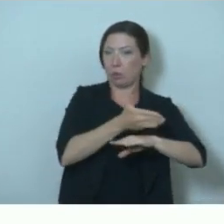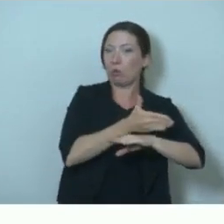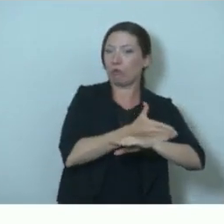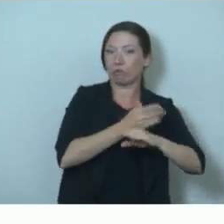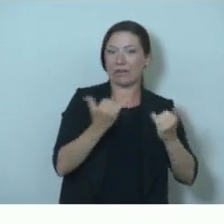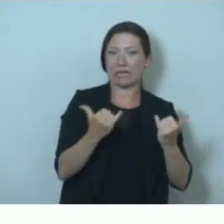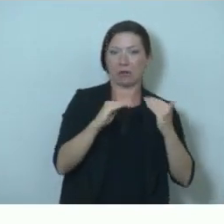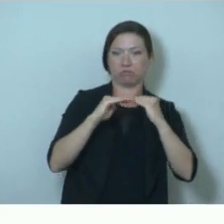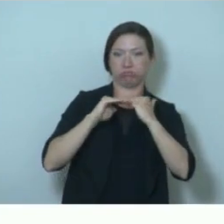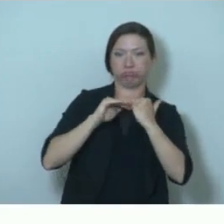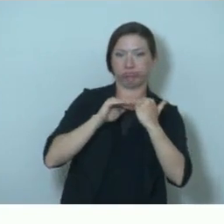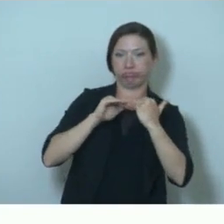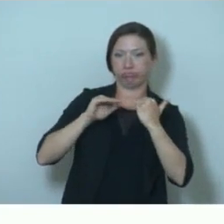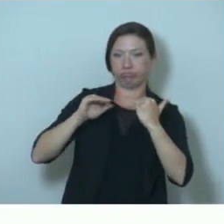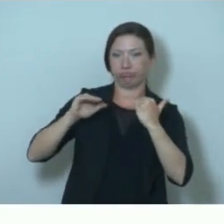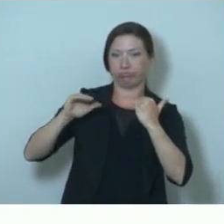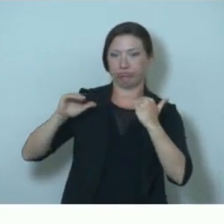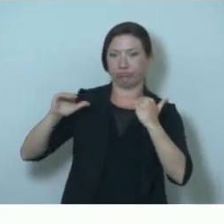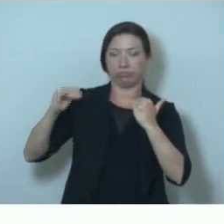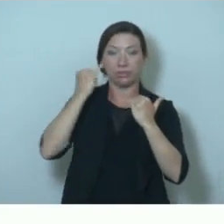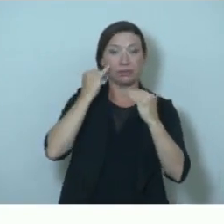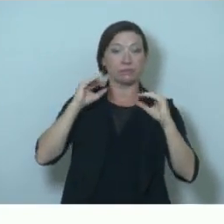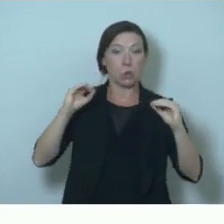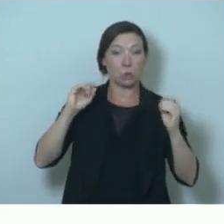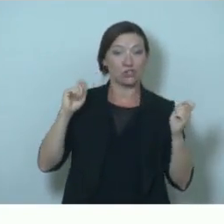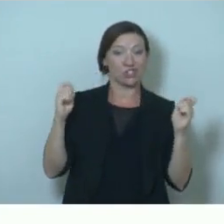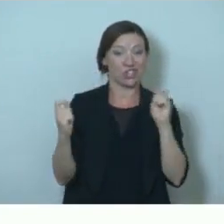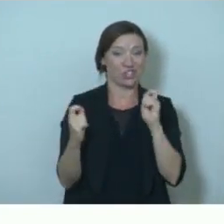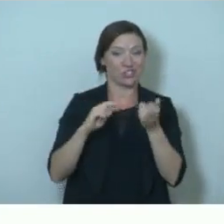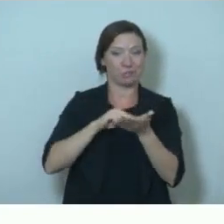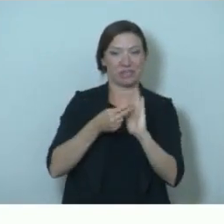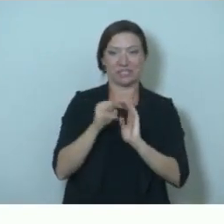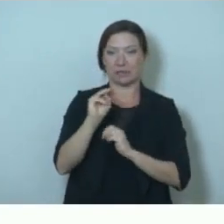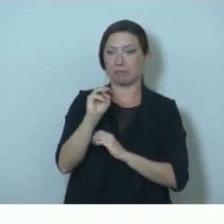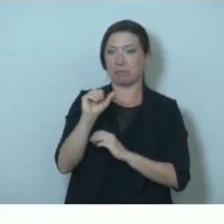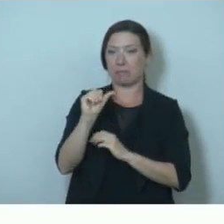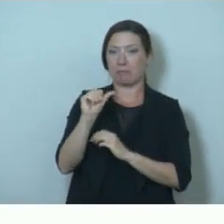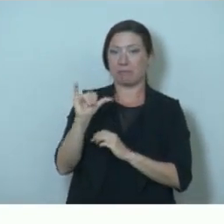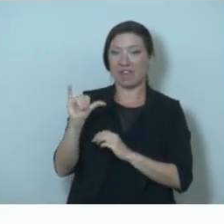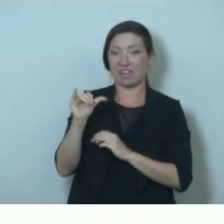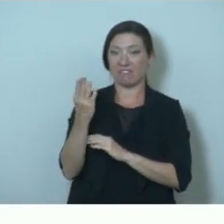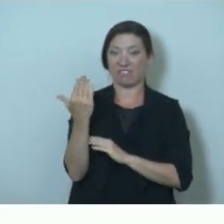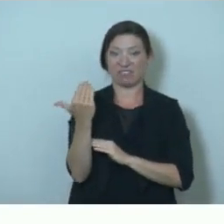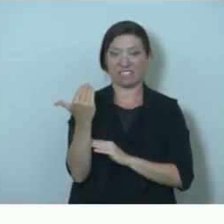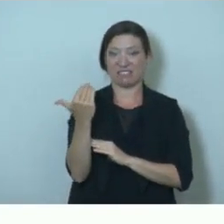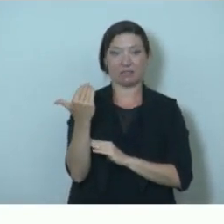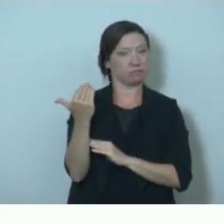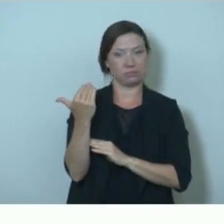AND WE ARE ACTUALLY PERFECTLY LEVEL UNLESS SOMETHING CHANGES WE ARE SOCIAL DISSTANDING WE WON'T REACH THAT TARGET.